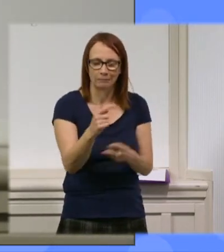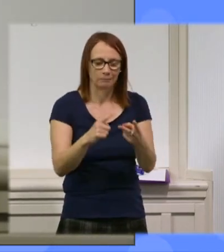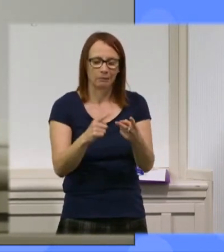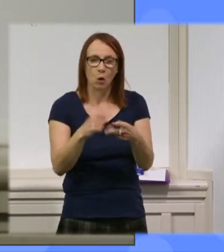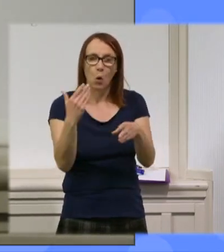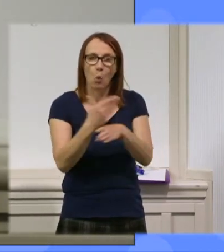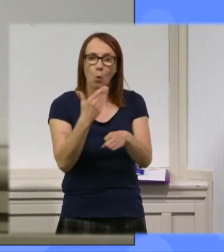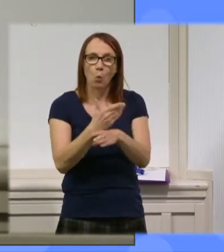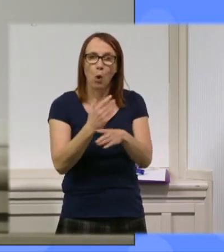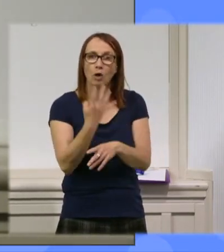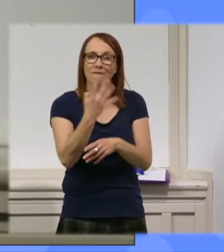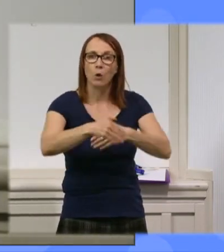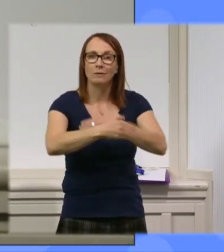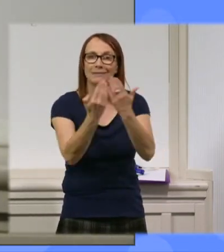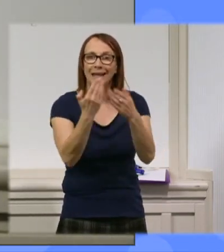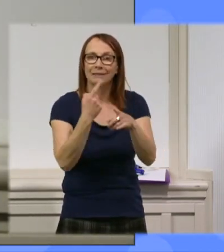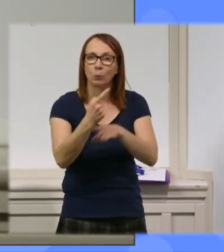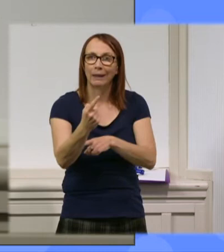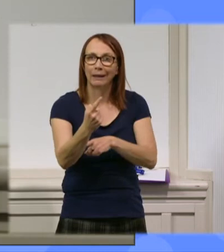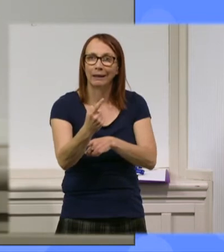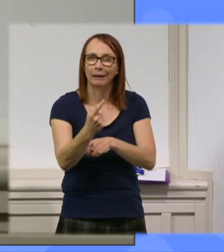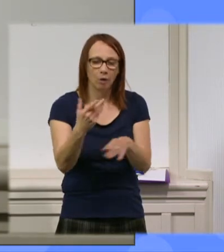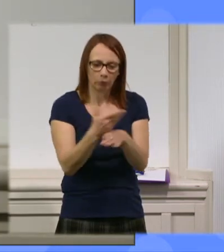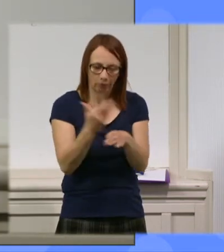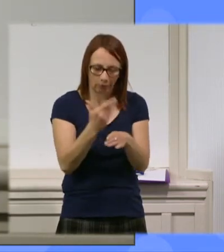our family and friends we don't work 60 hour weeks to buy crap we don't need